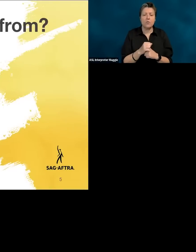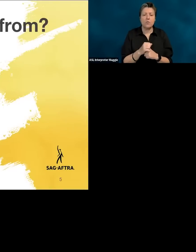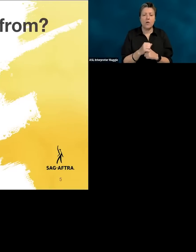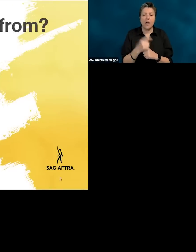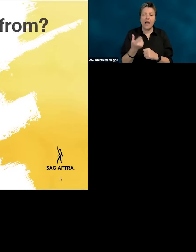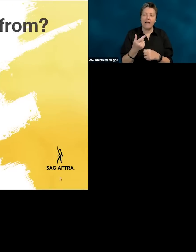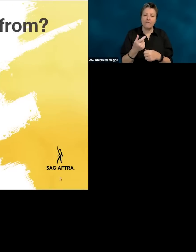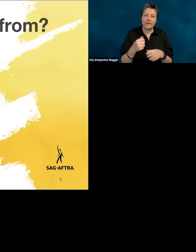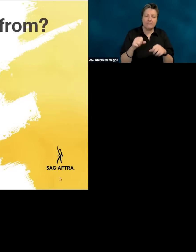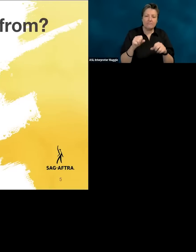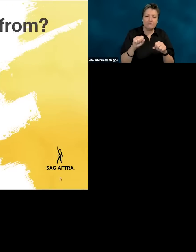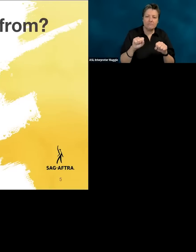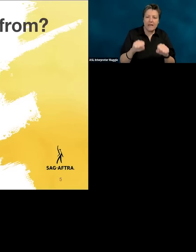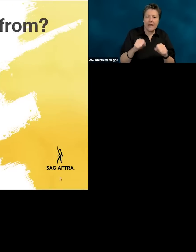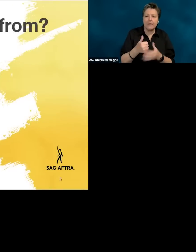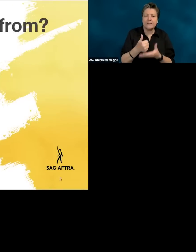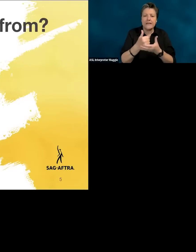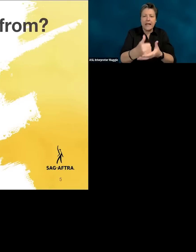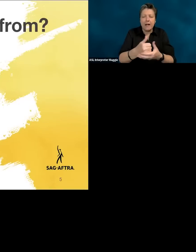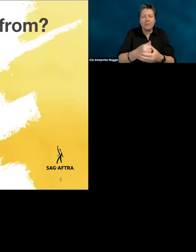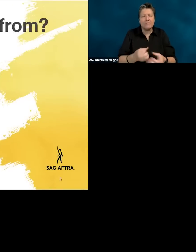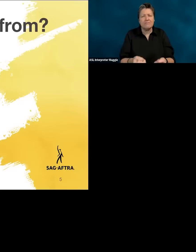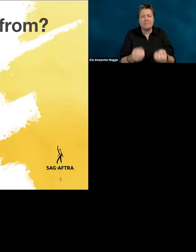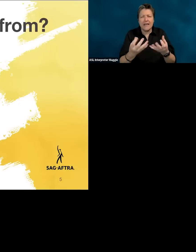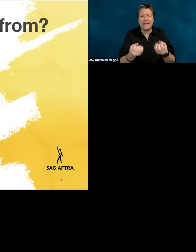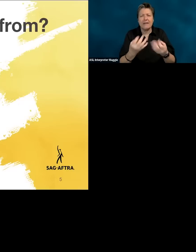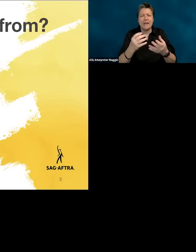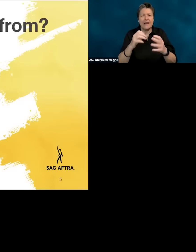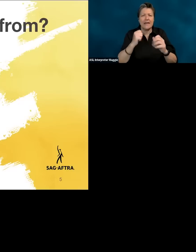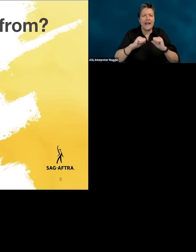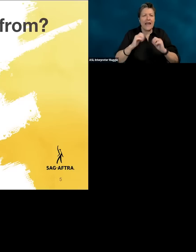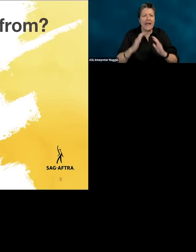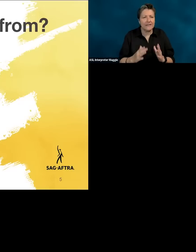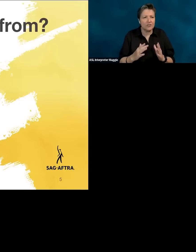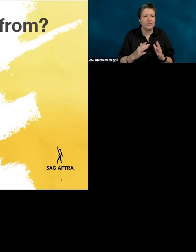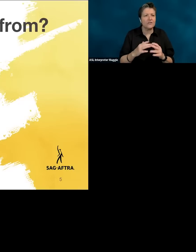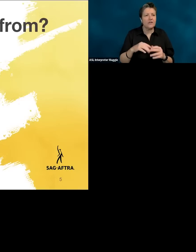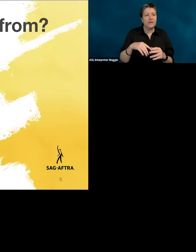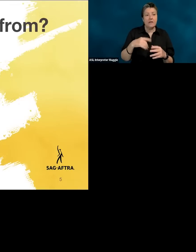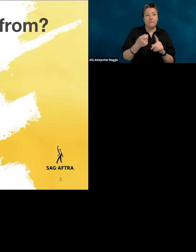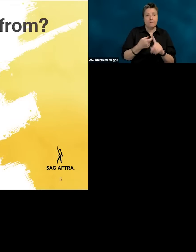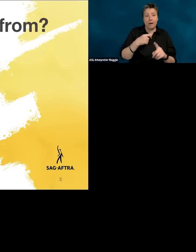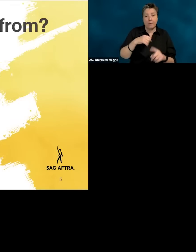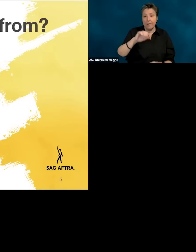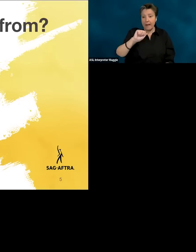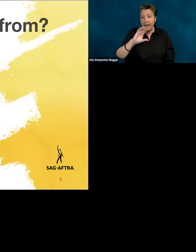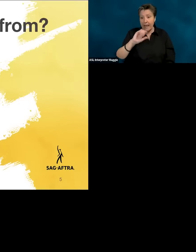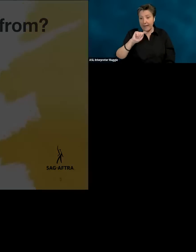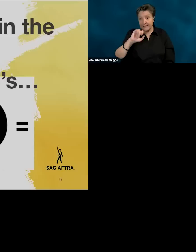1000s of actors through ACTivate from new to Emmy-winning book amazing work and get great reps.